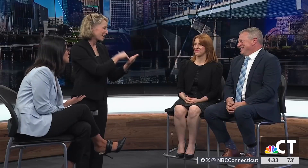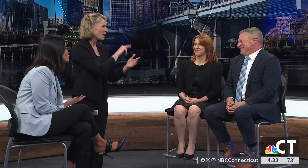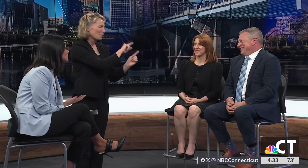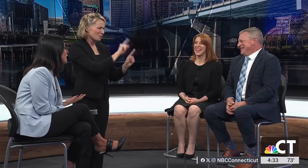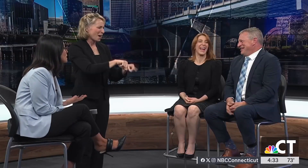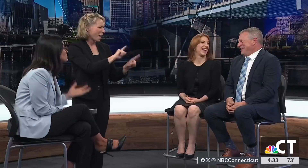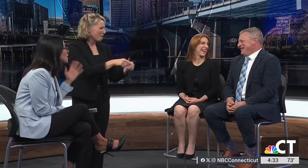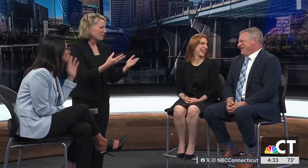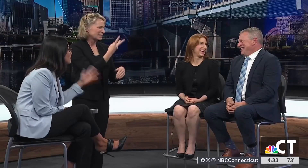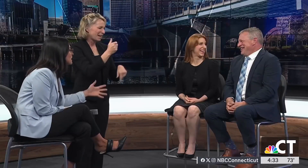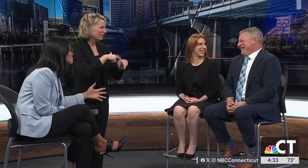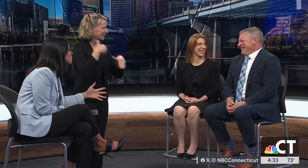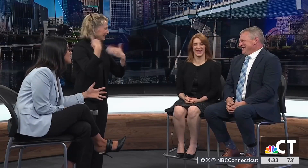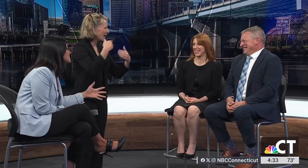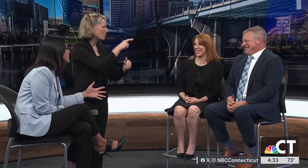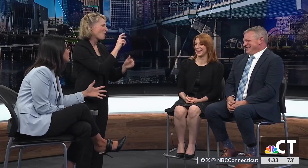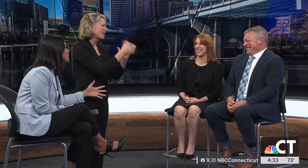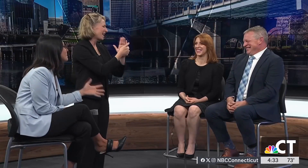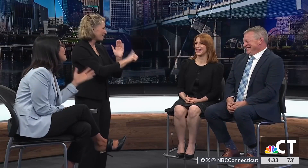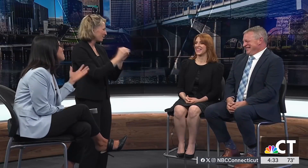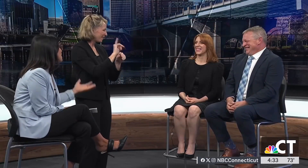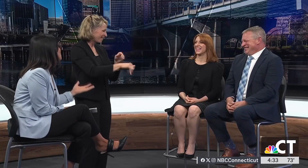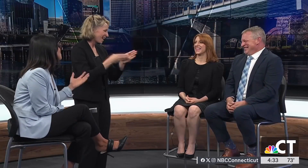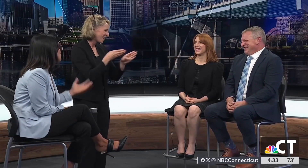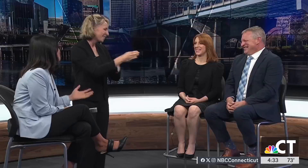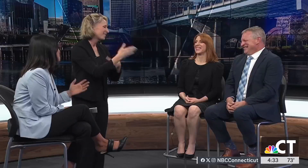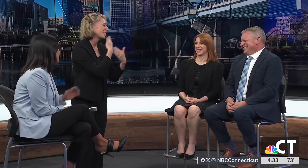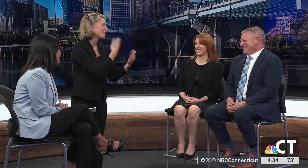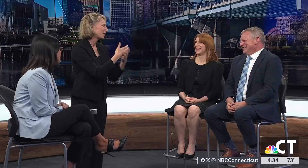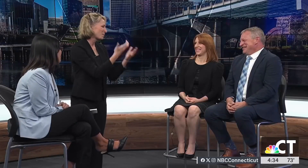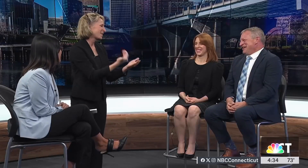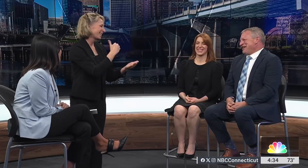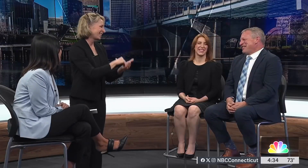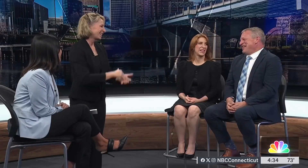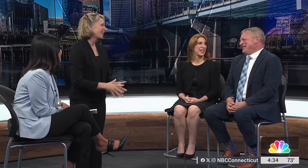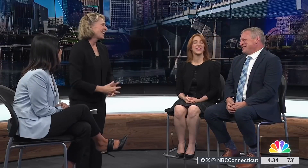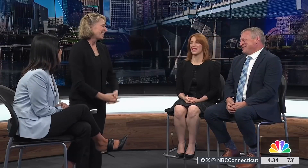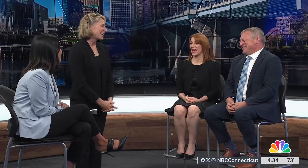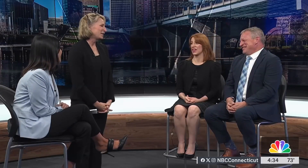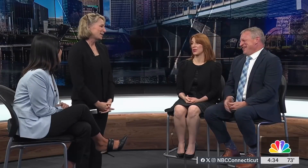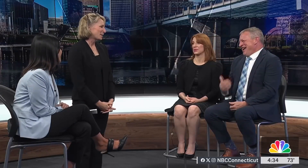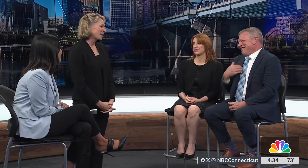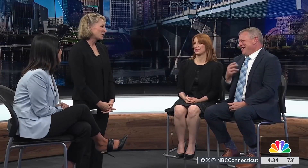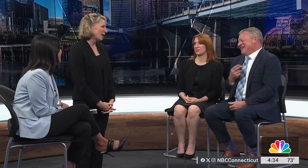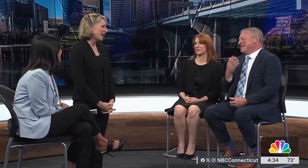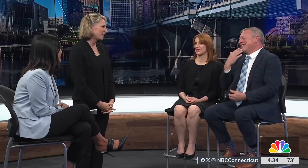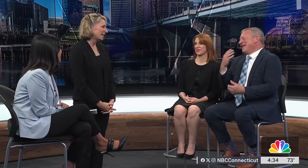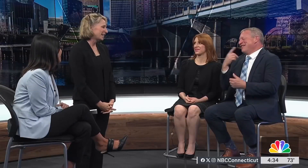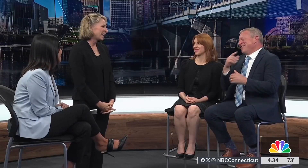much. This afternoon for providing your insight, Jeff. Thank you again. You've been to